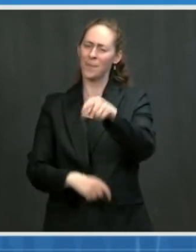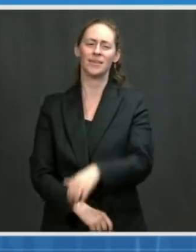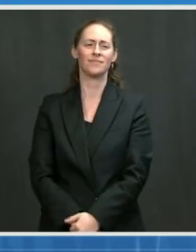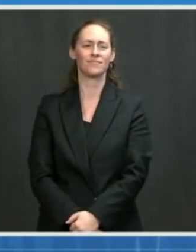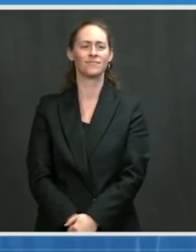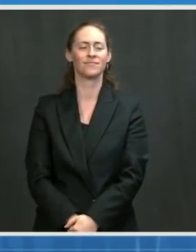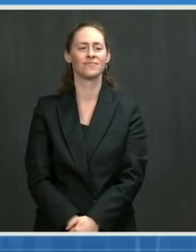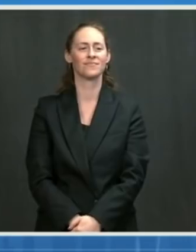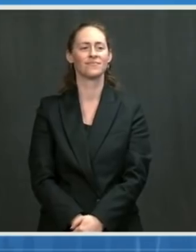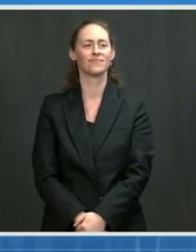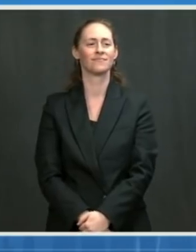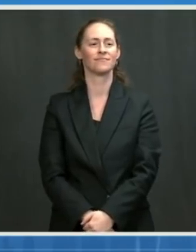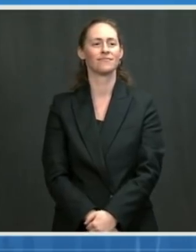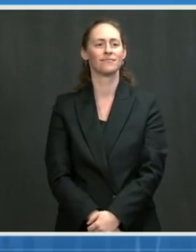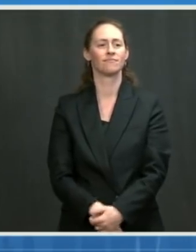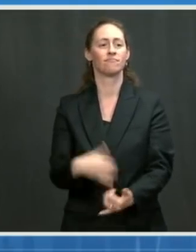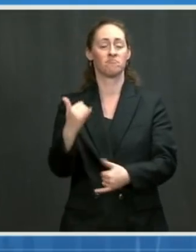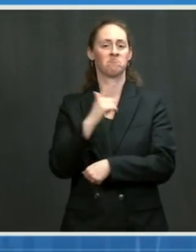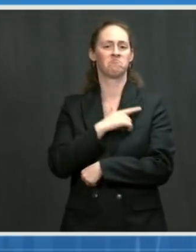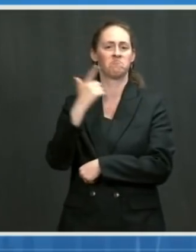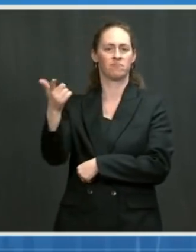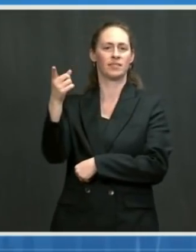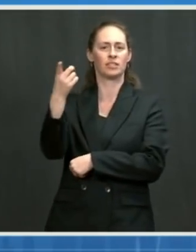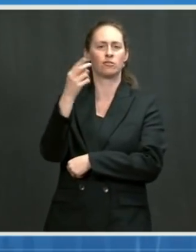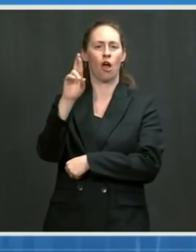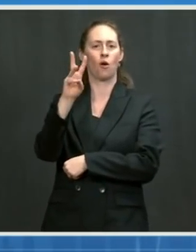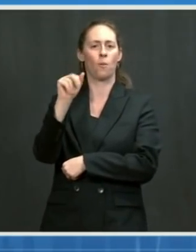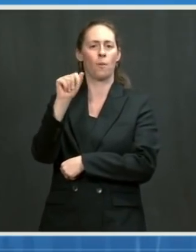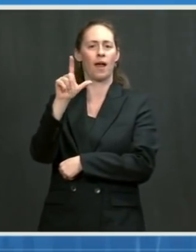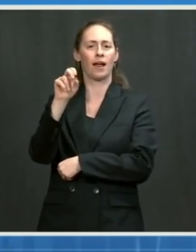WE CAN DO THIS IF YOU'RE NOT VACCINATED YET